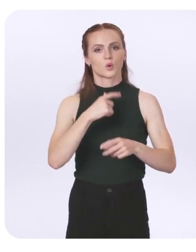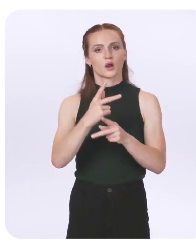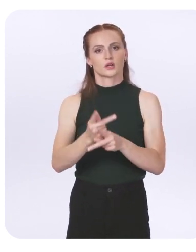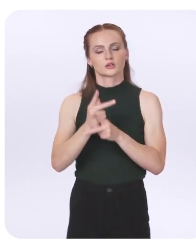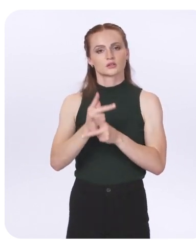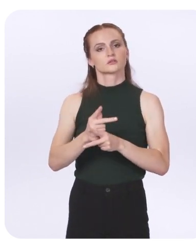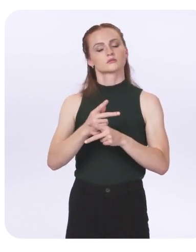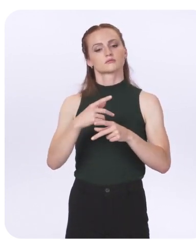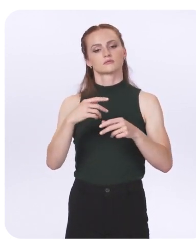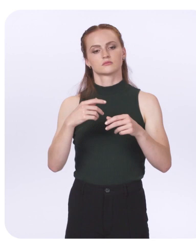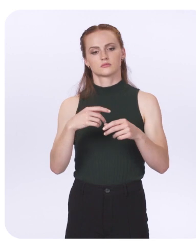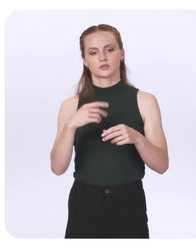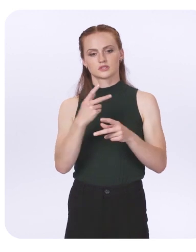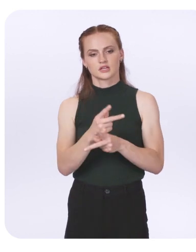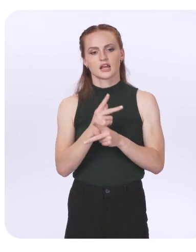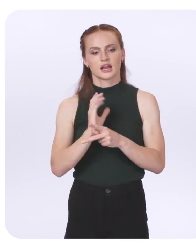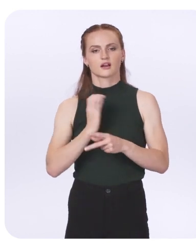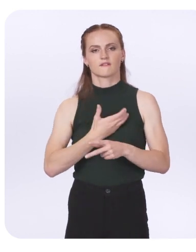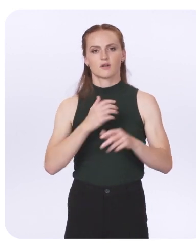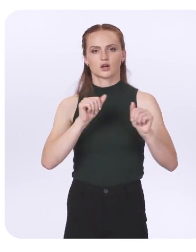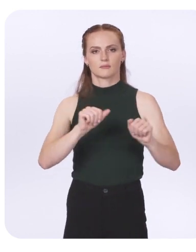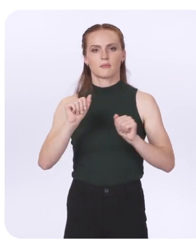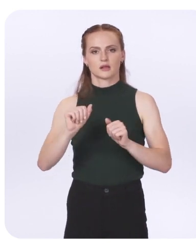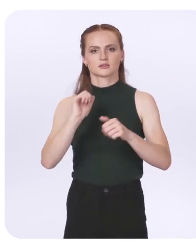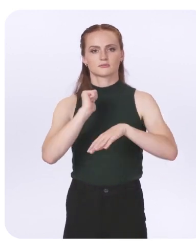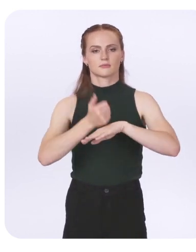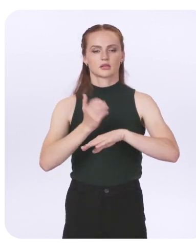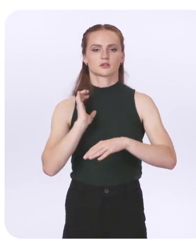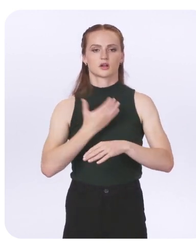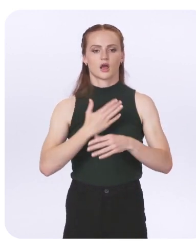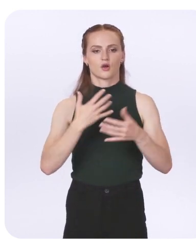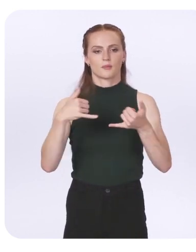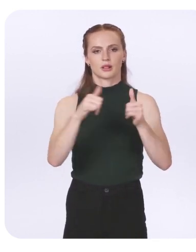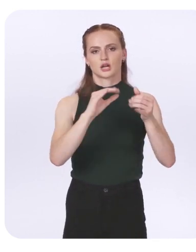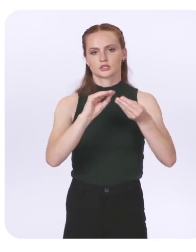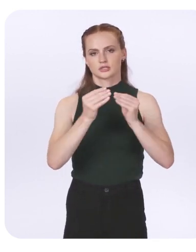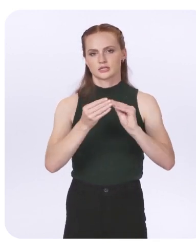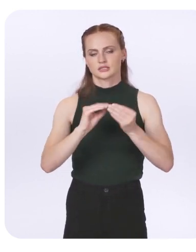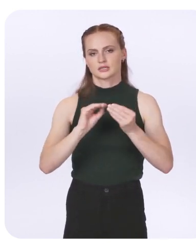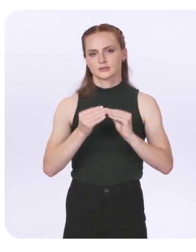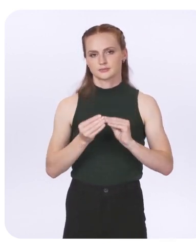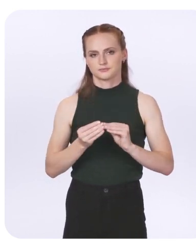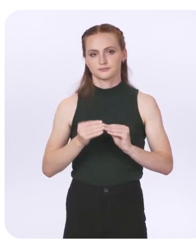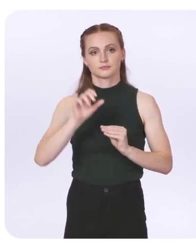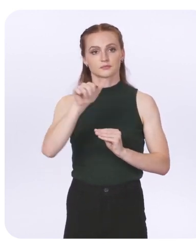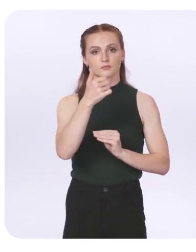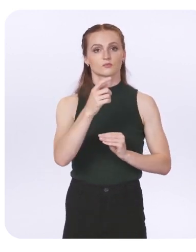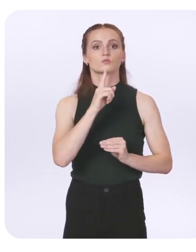on our player statistics. Another really important aspect of operating a live multiplayer game.